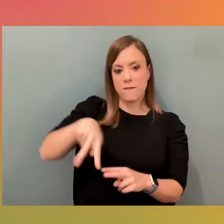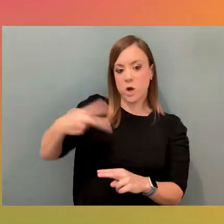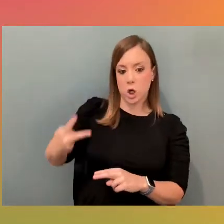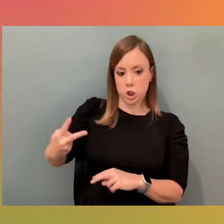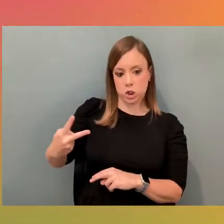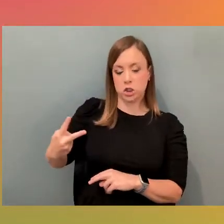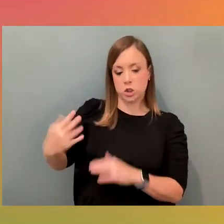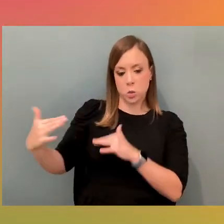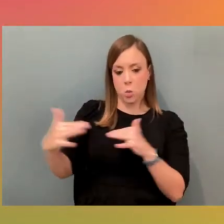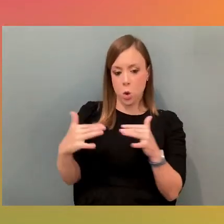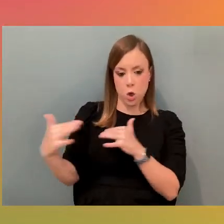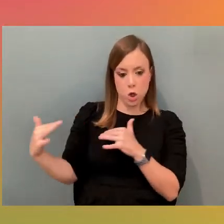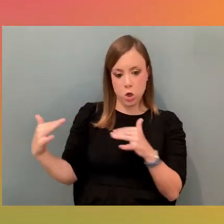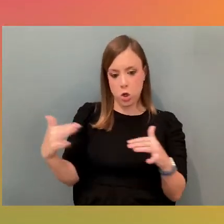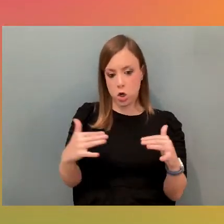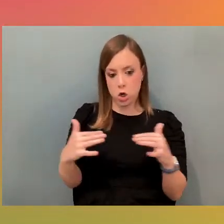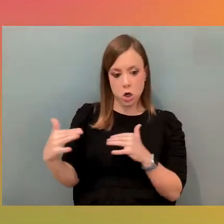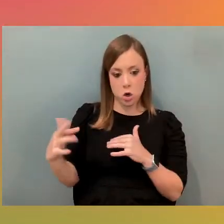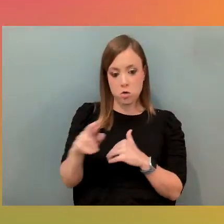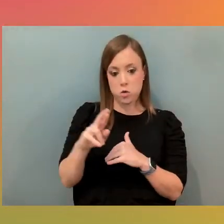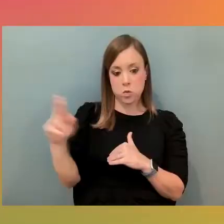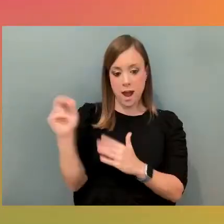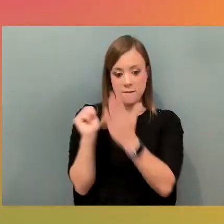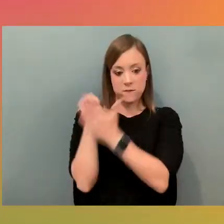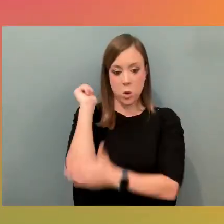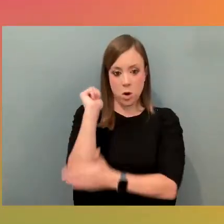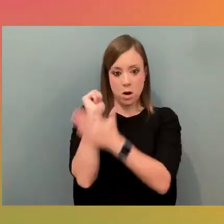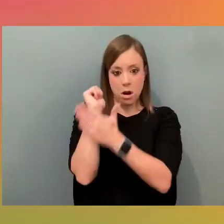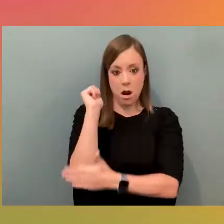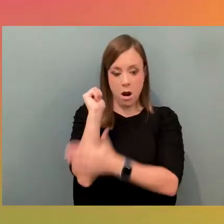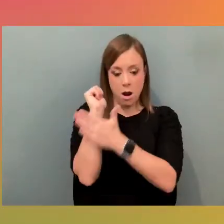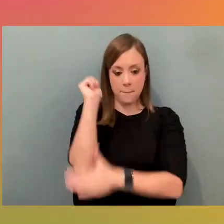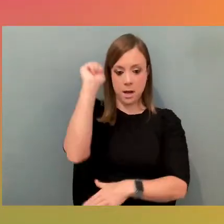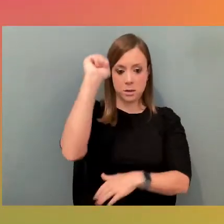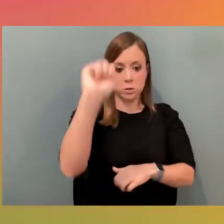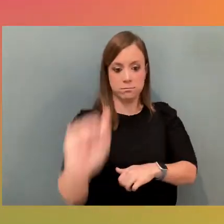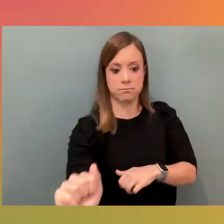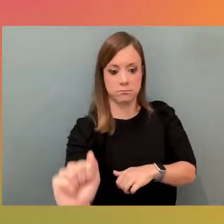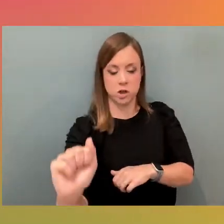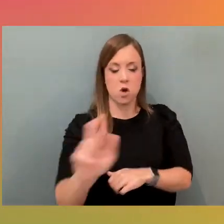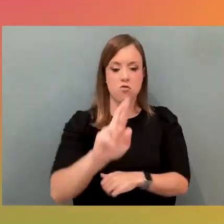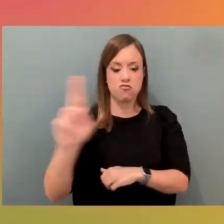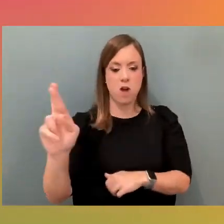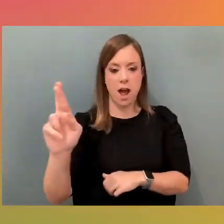AS YOU EXHALE, BRING THE CENTER